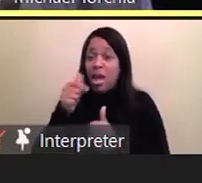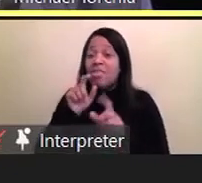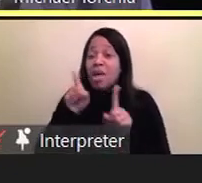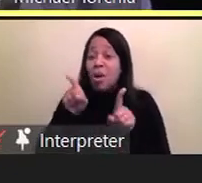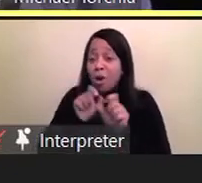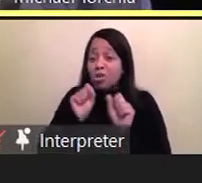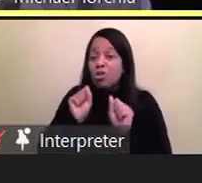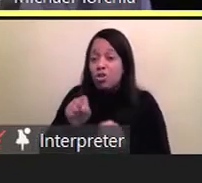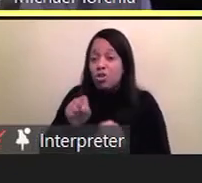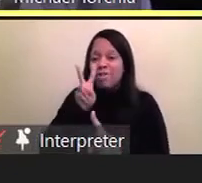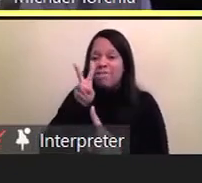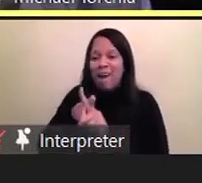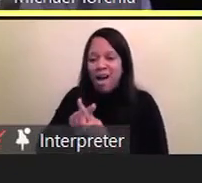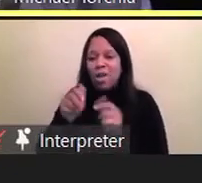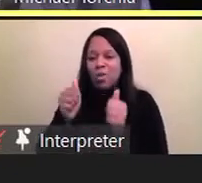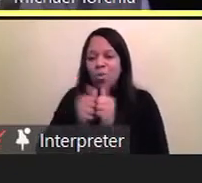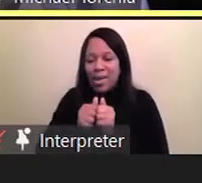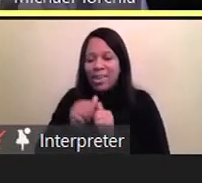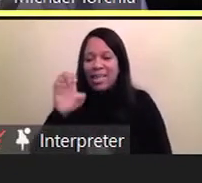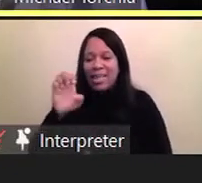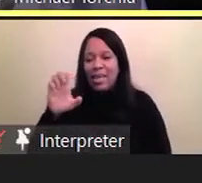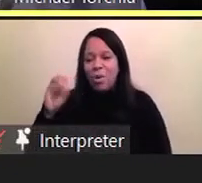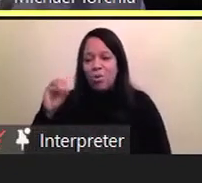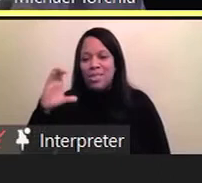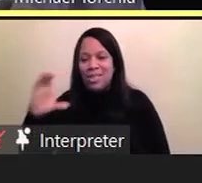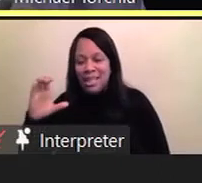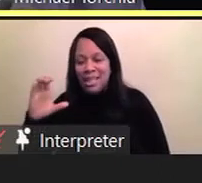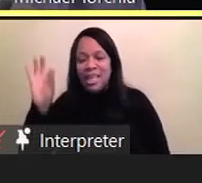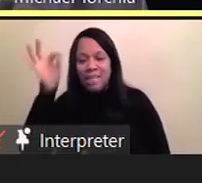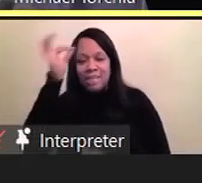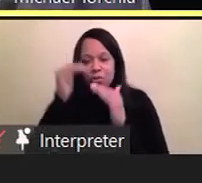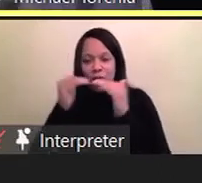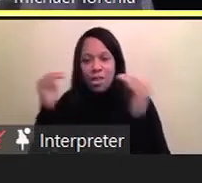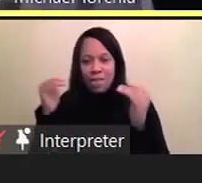which is the EEOC, the Equal Employment Opportunity Commission.